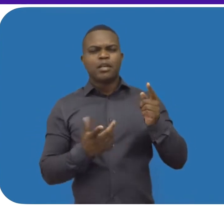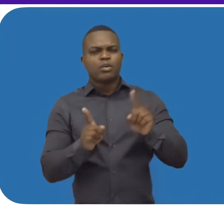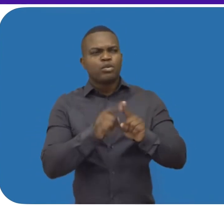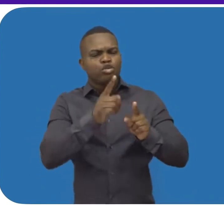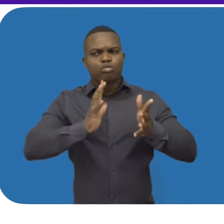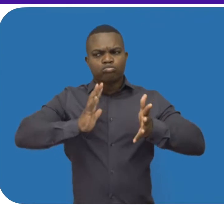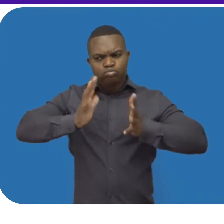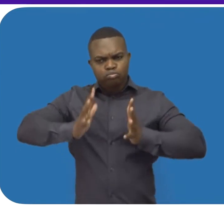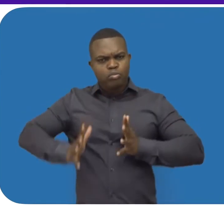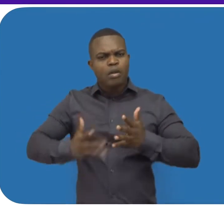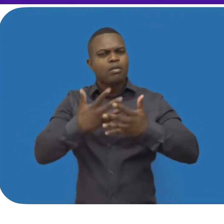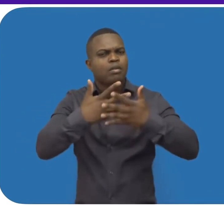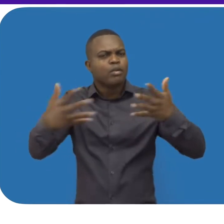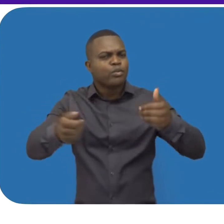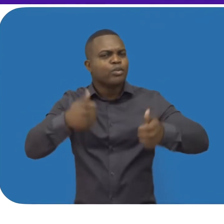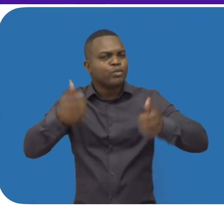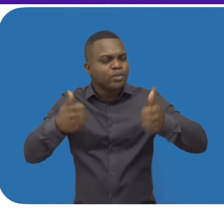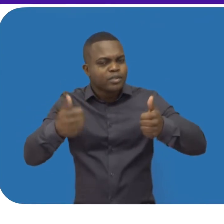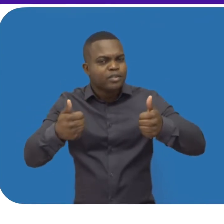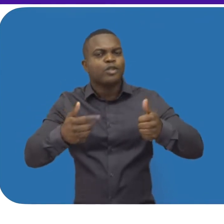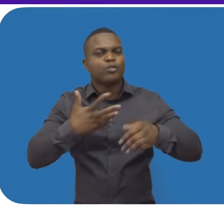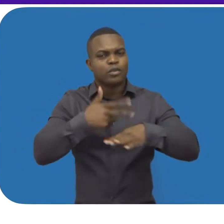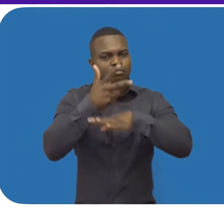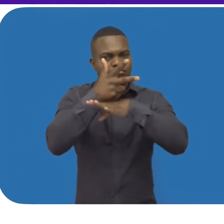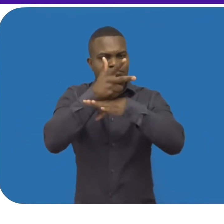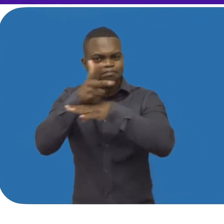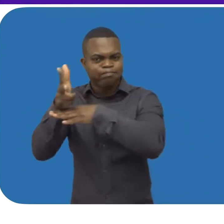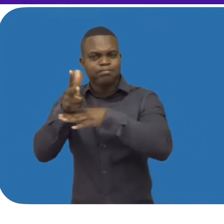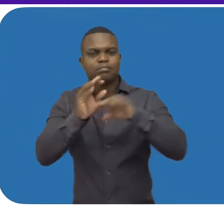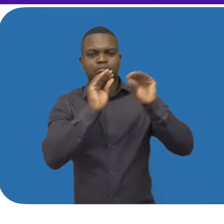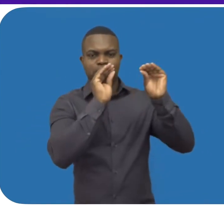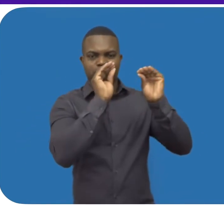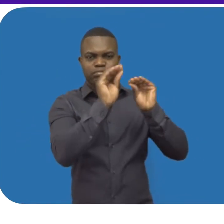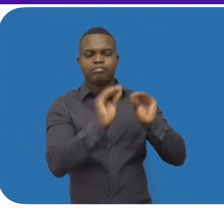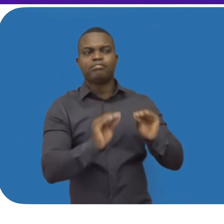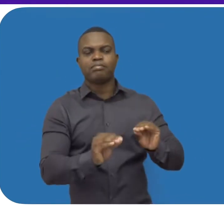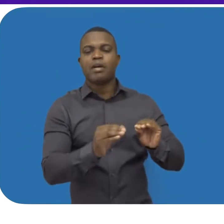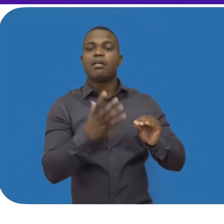how many recordings you can find in the open or restricted access parts of the corpus